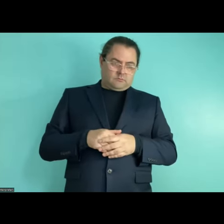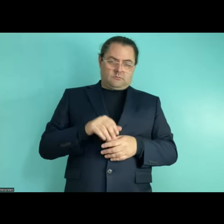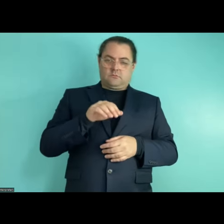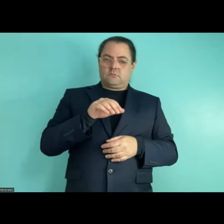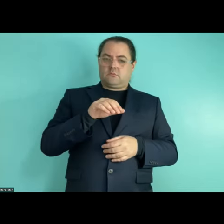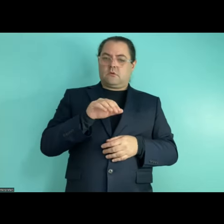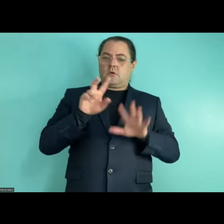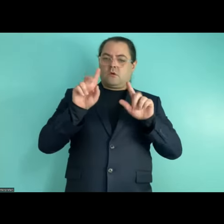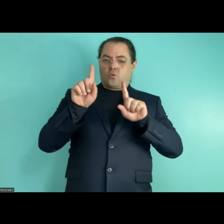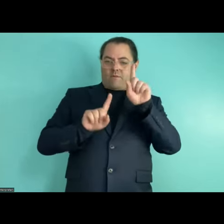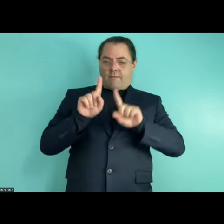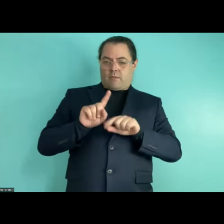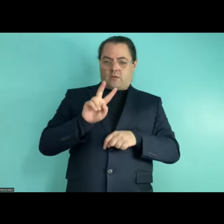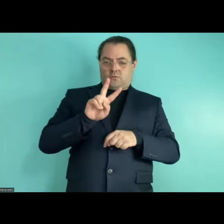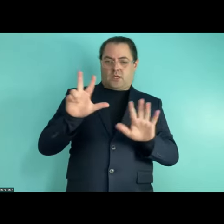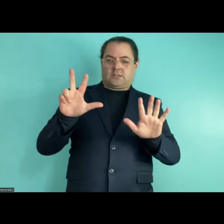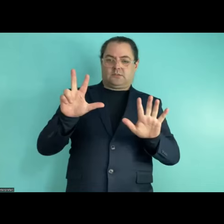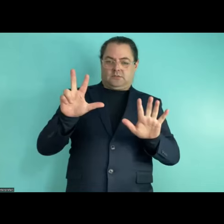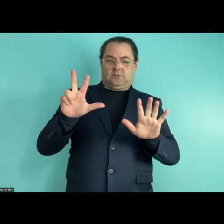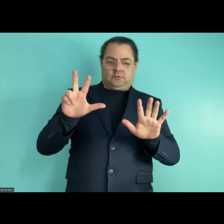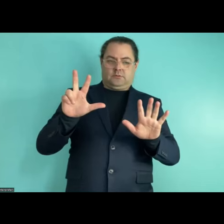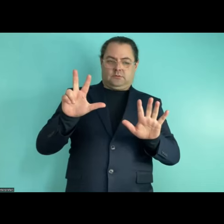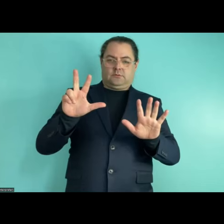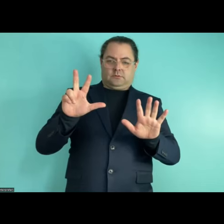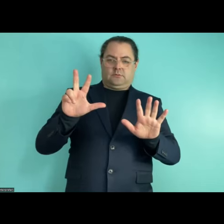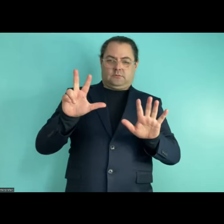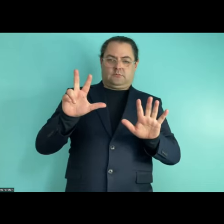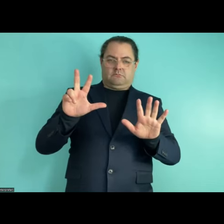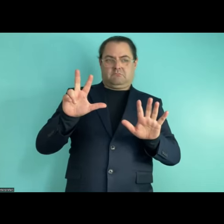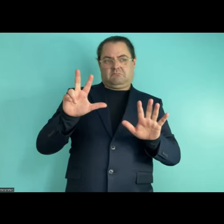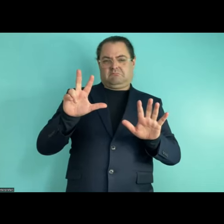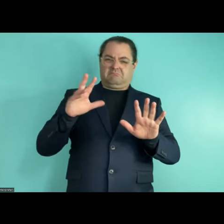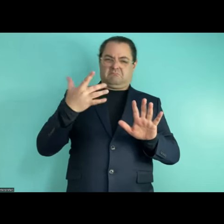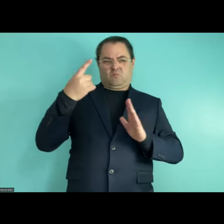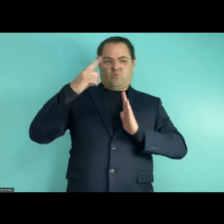of November, I'm just putting this 16:56:31 here in the, in the chats with the